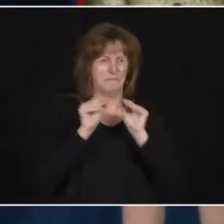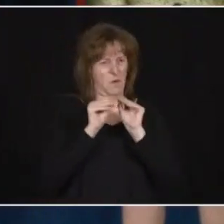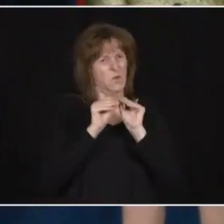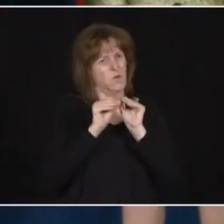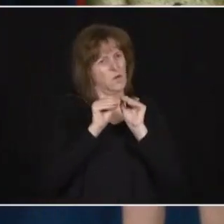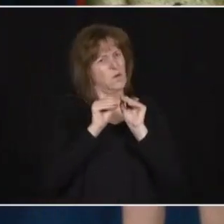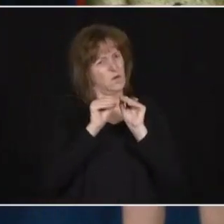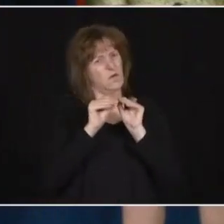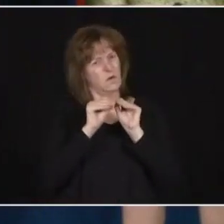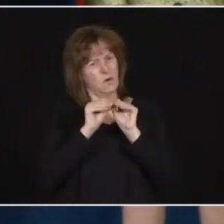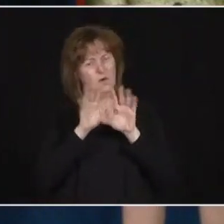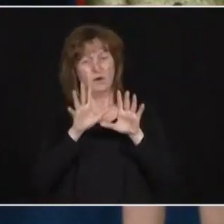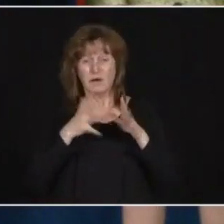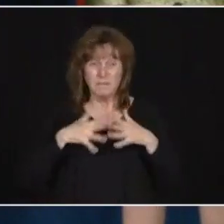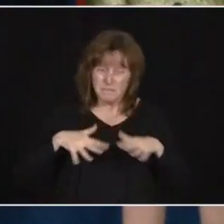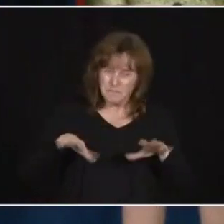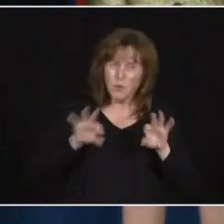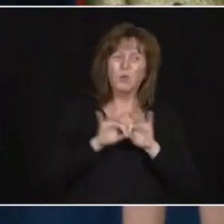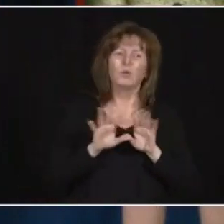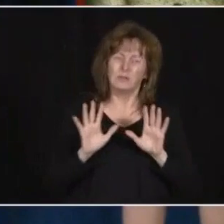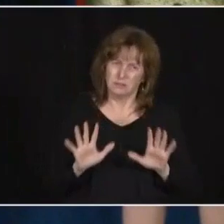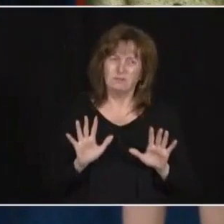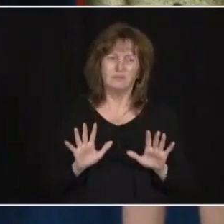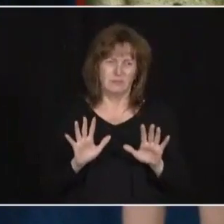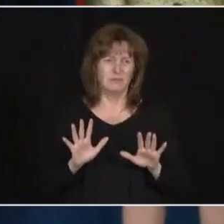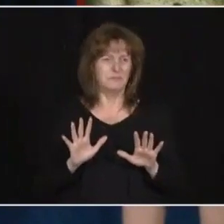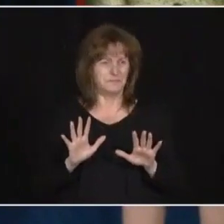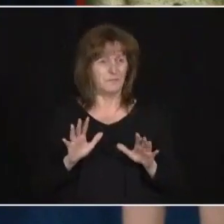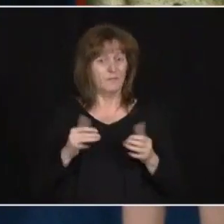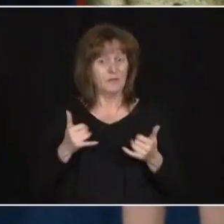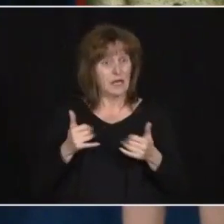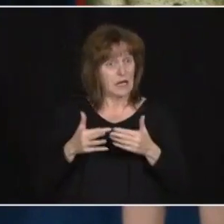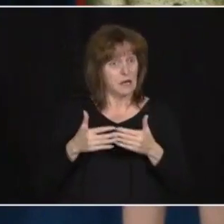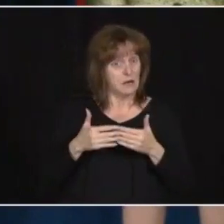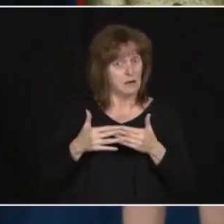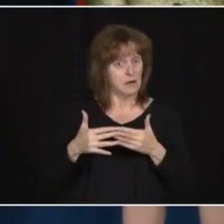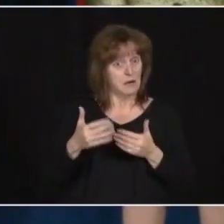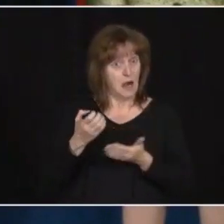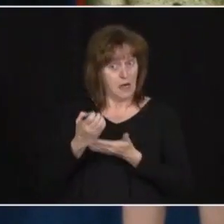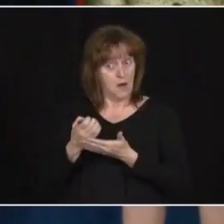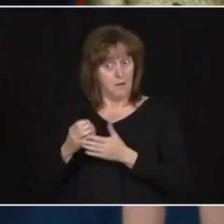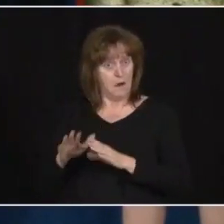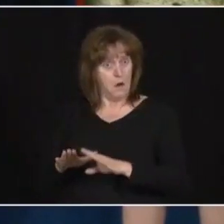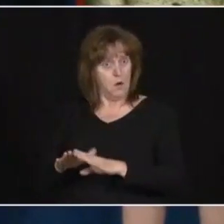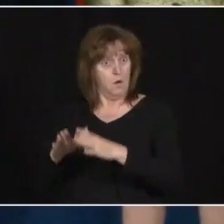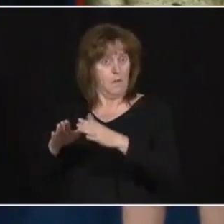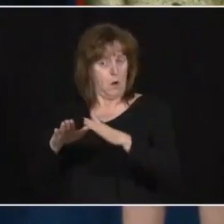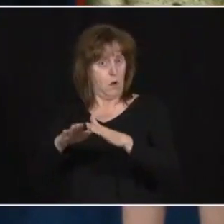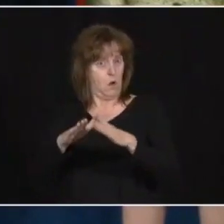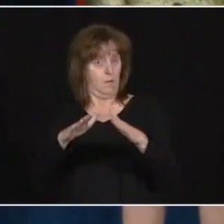be just as important as our economy begins to say reopen. In that spirit, today I'm announcing an